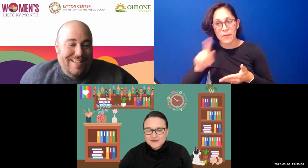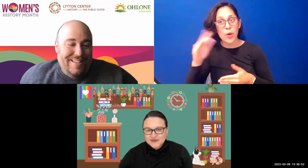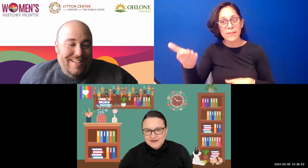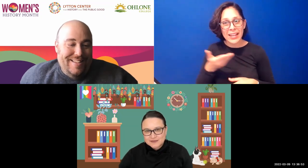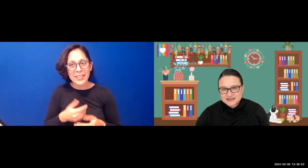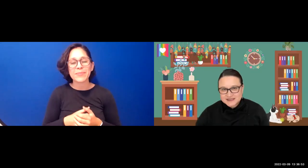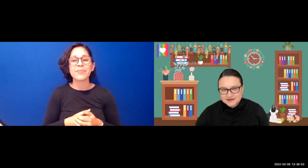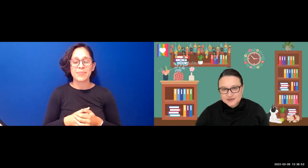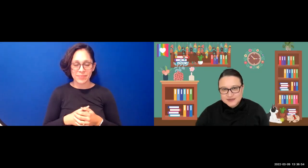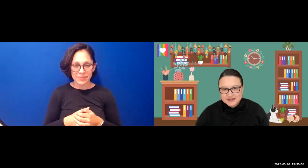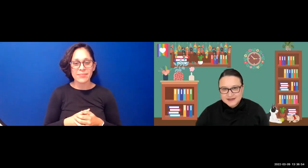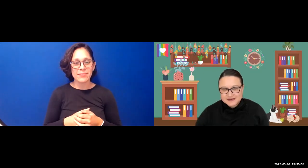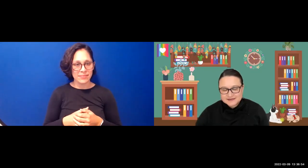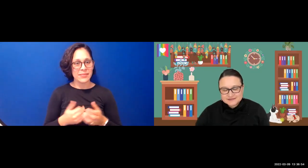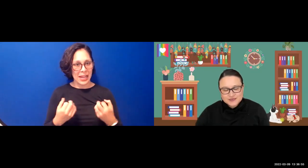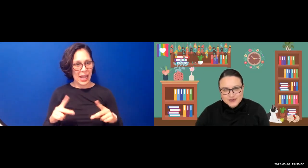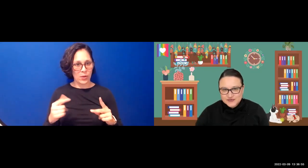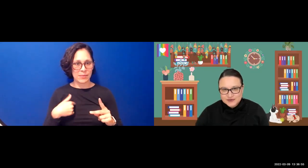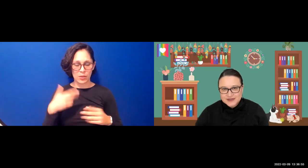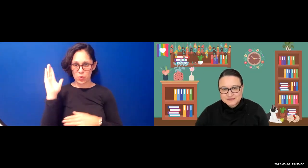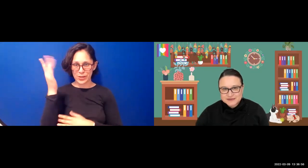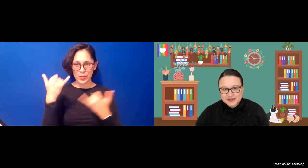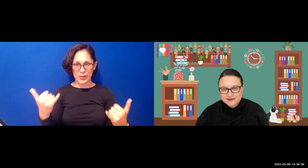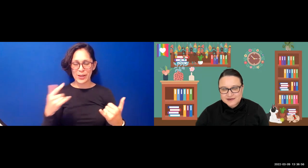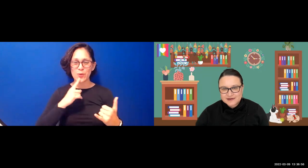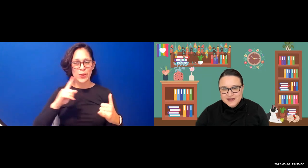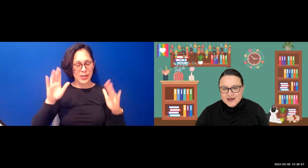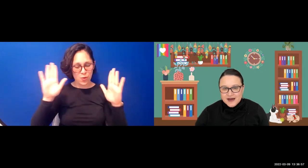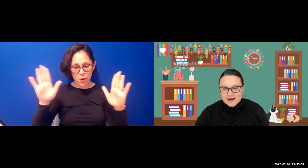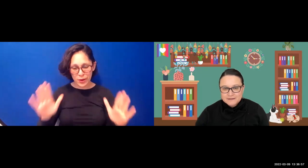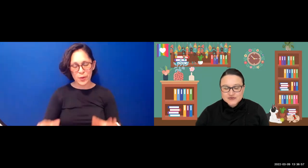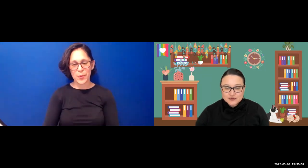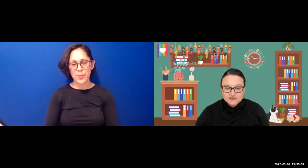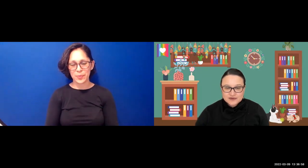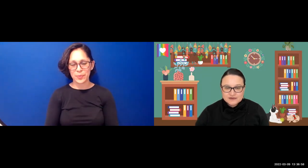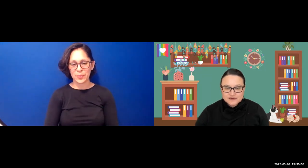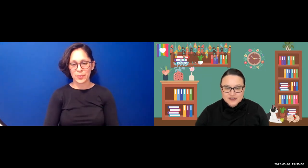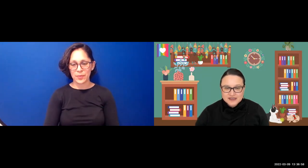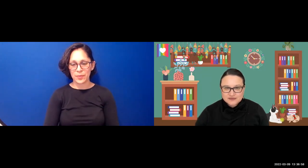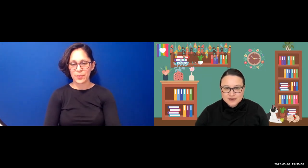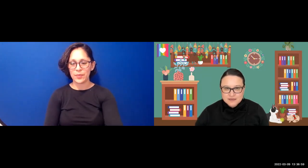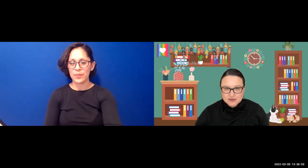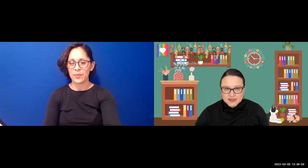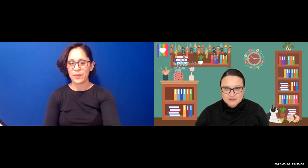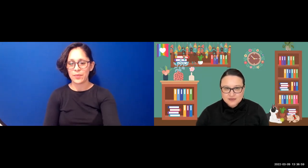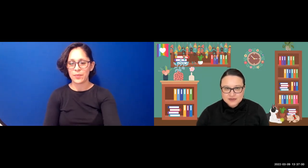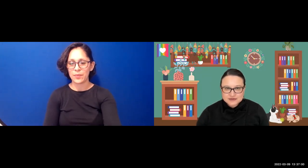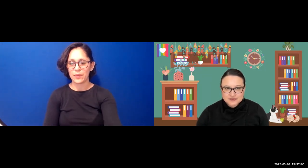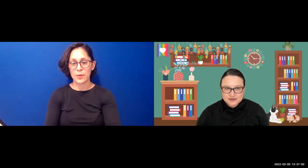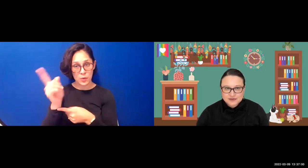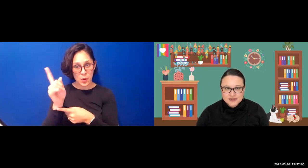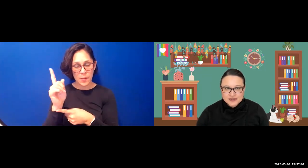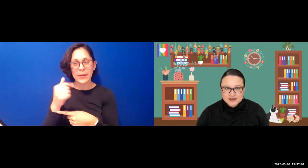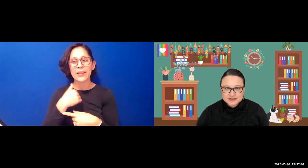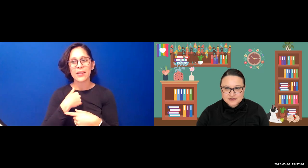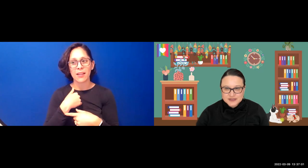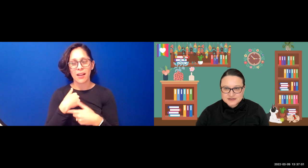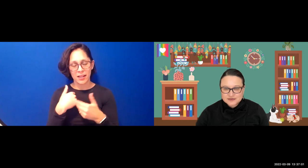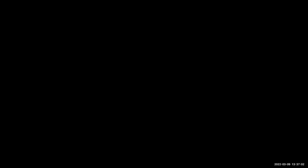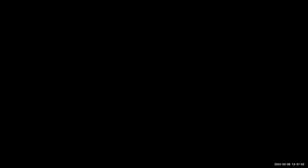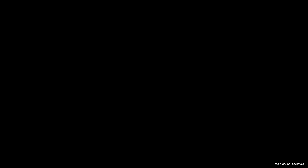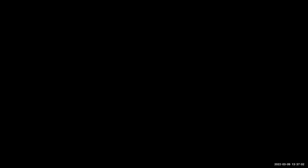Aurora Chang: for having me today. It's really wonderful to be here. So if you'll give me a moment, I'm going to share my screen.